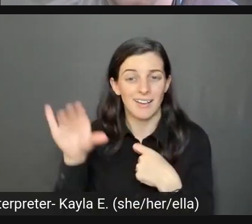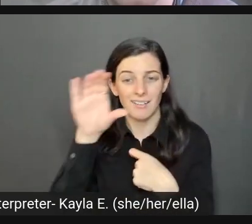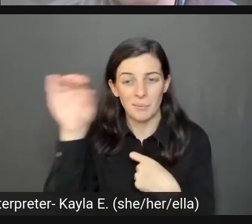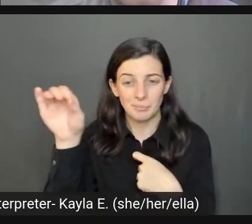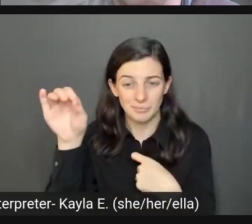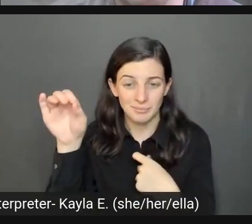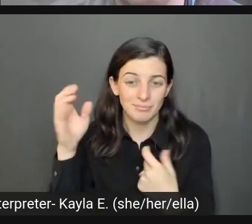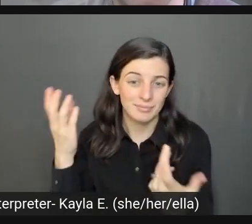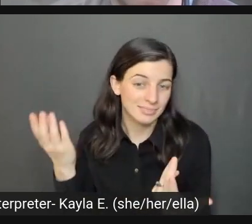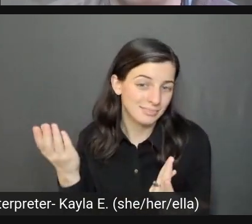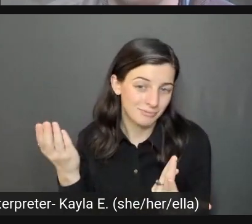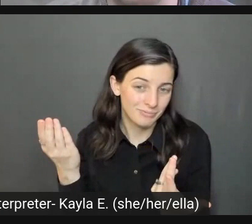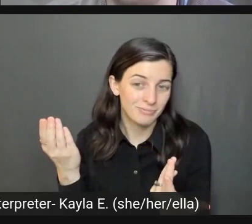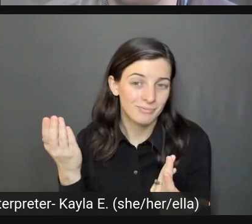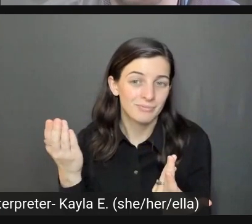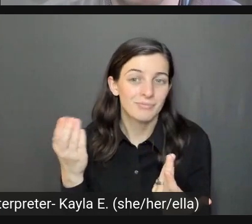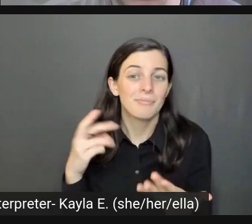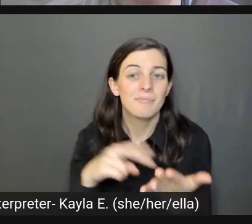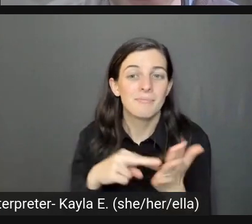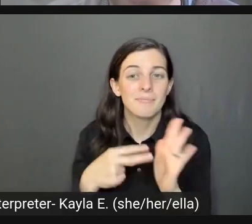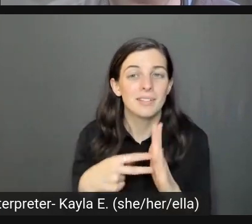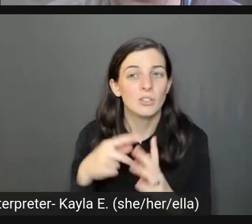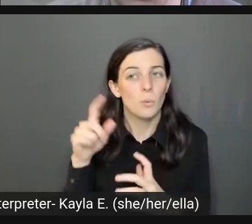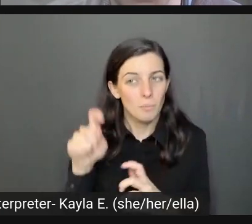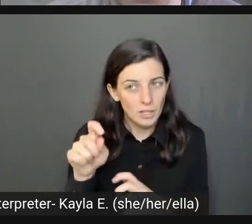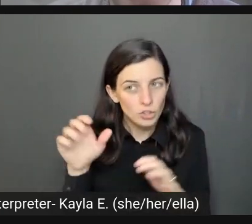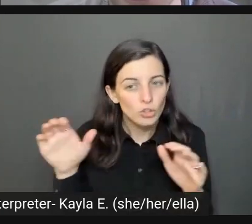so you must do things that you can.